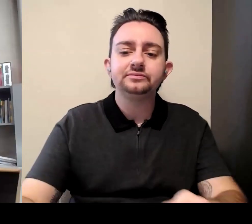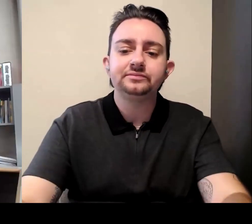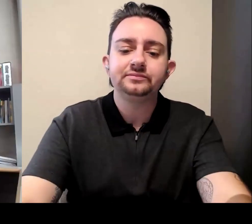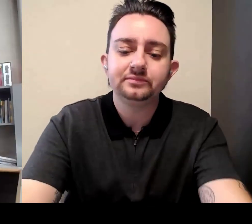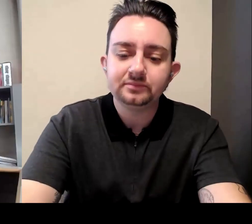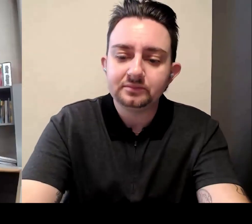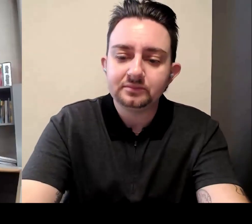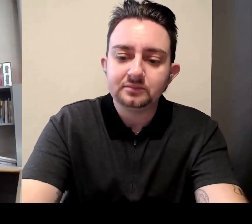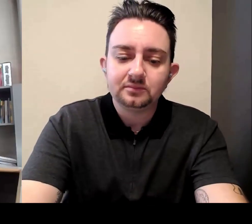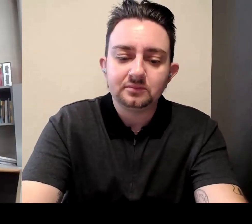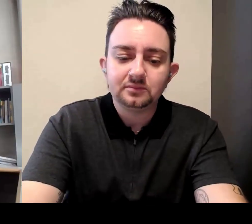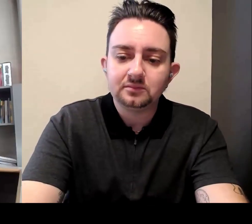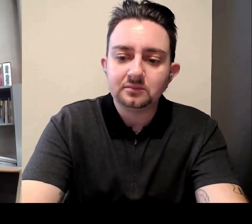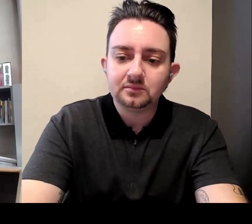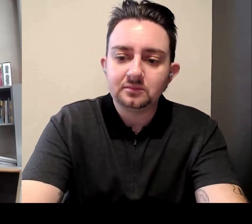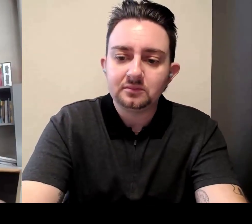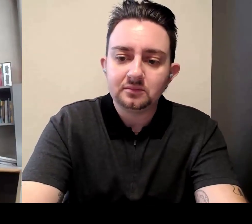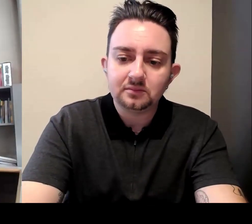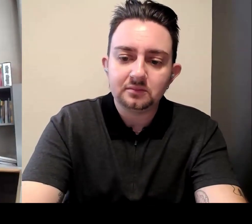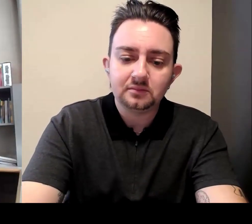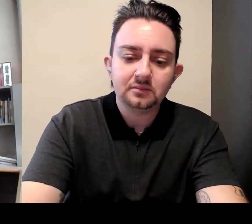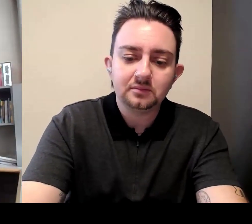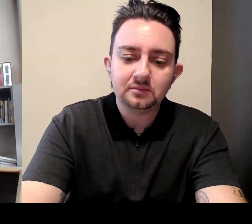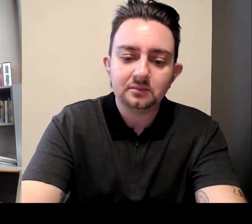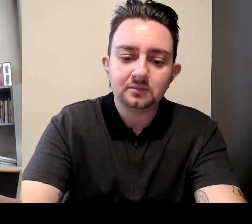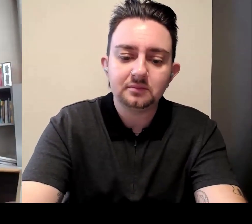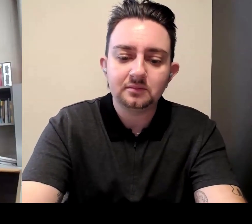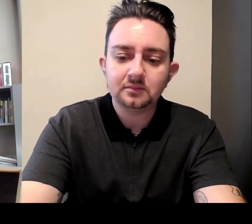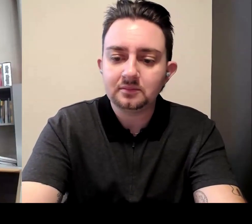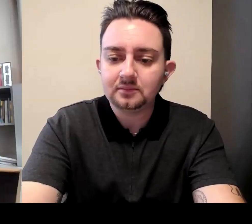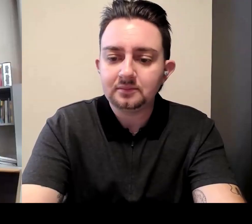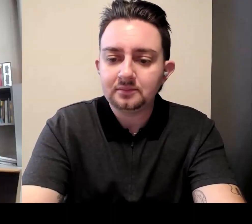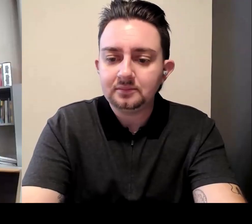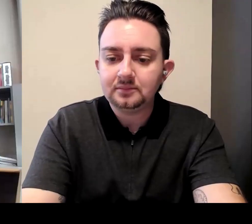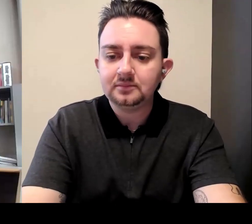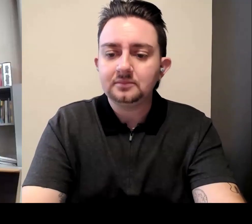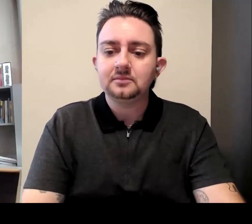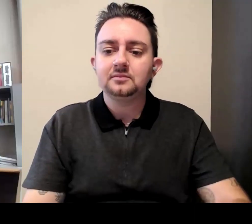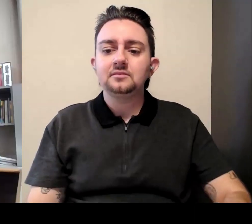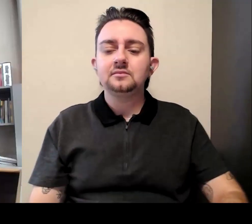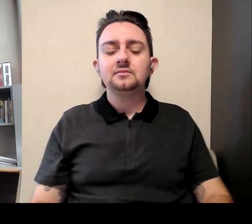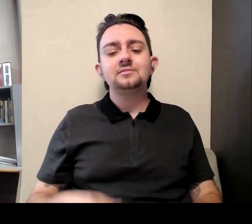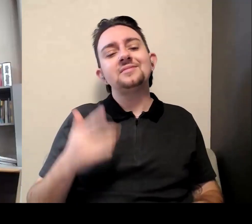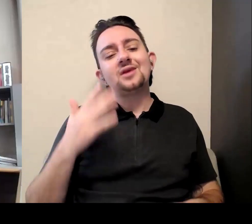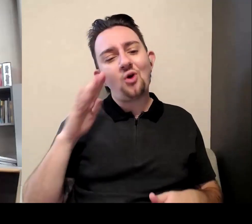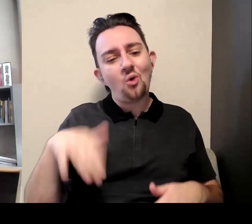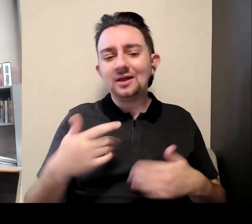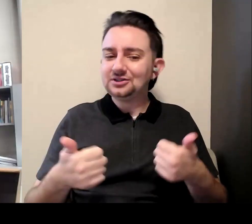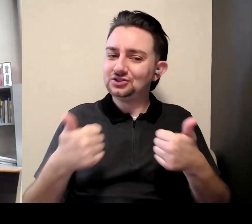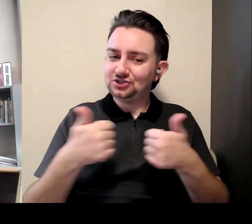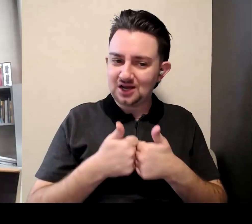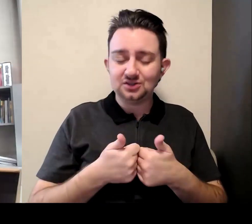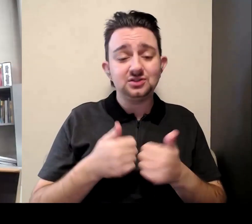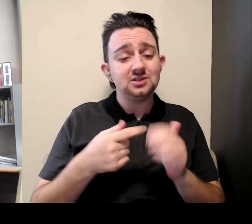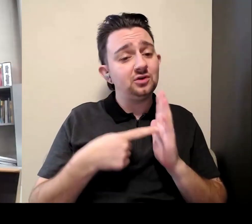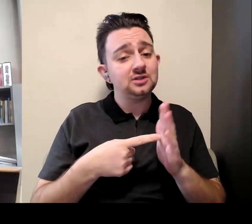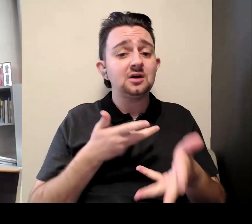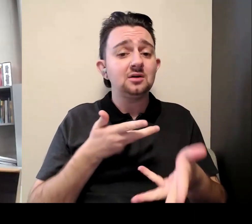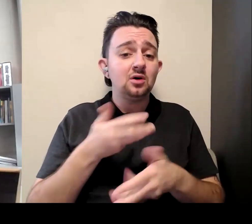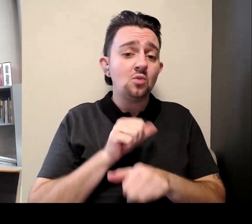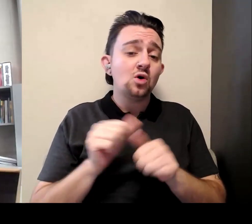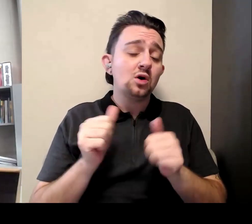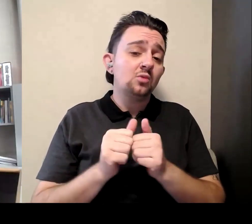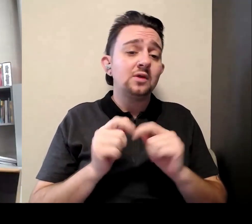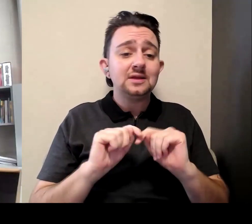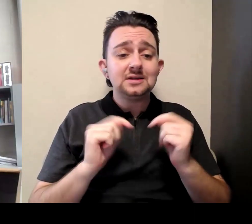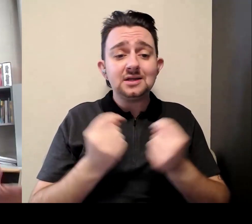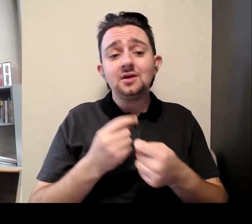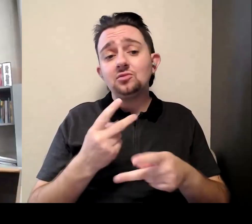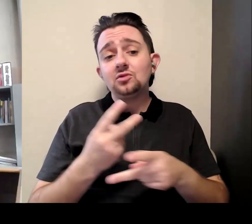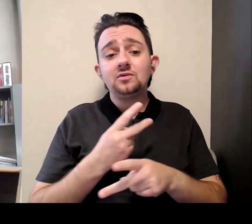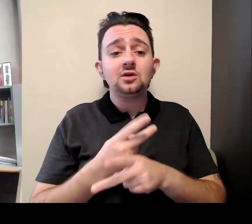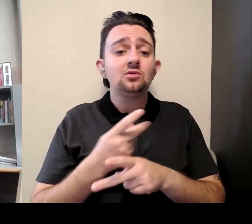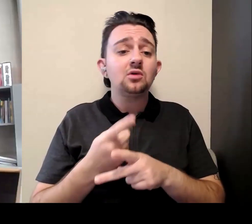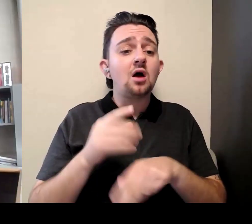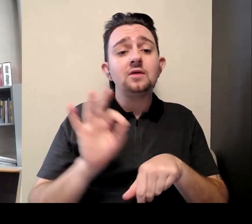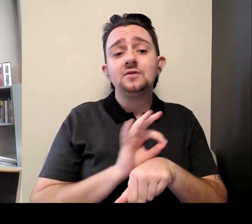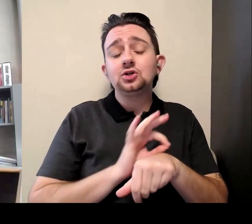I know it's challenging, for example, working with a team to figure out the function of behavior for a deafblind student.